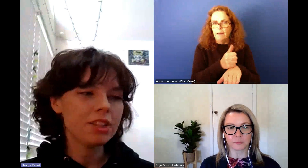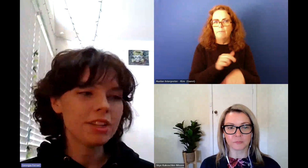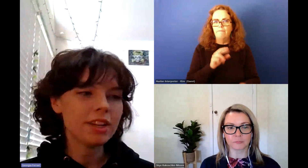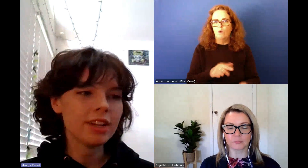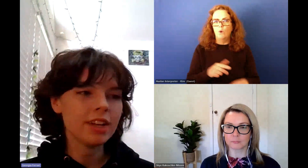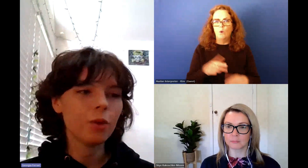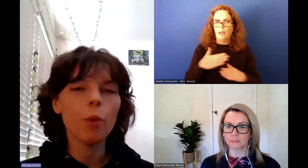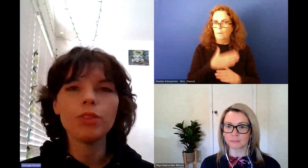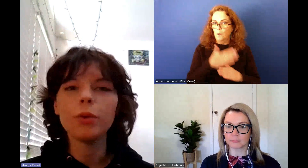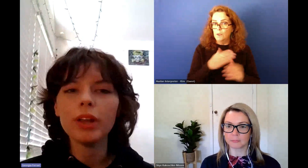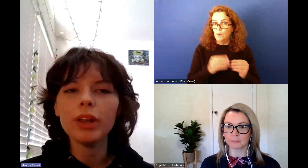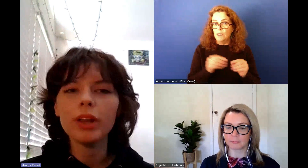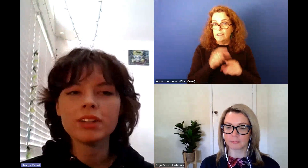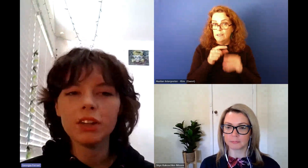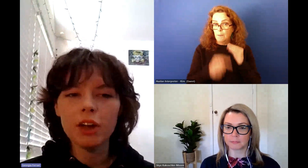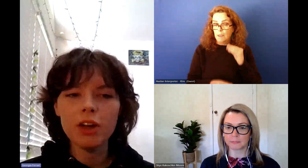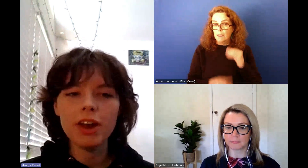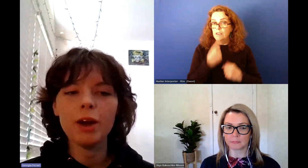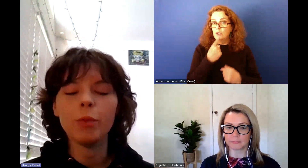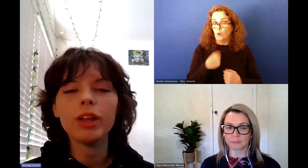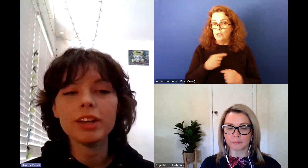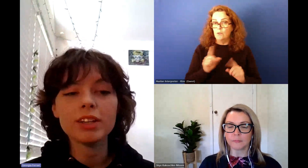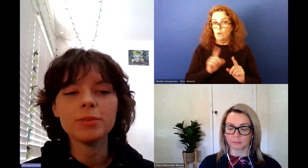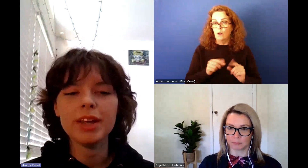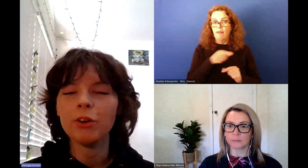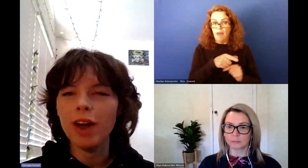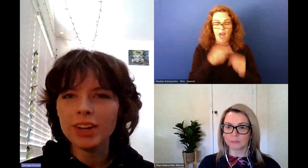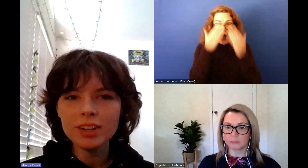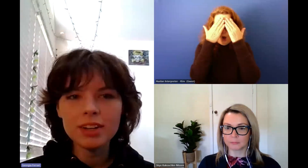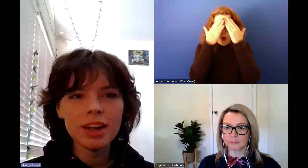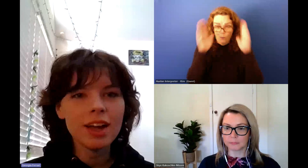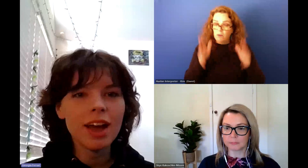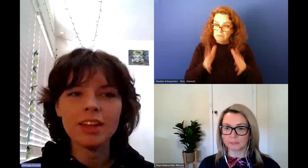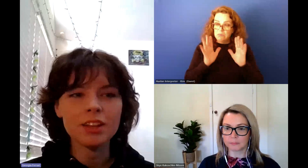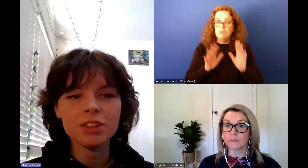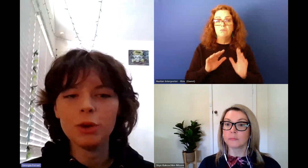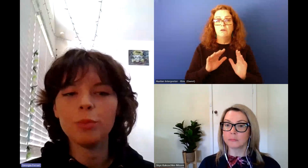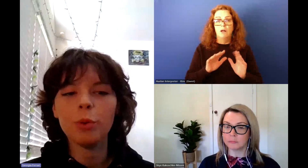and just the willingness to learn and willingness to be corrected. I think it's so